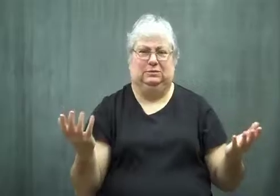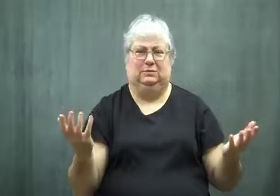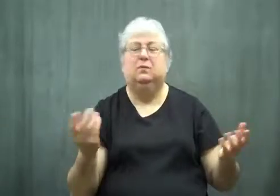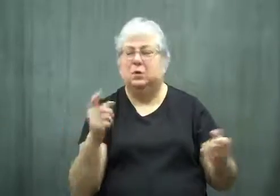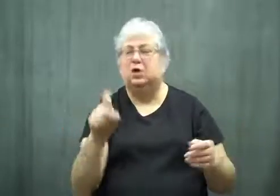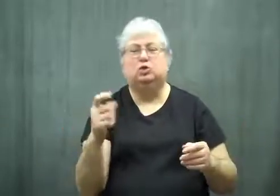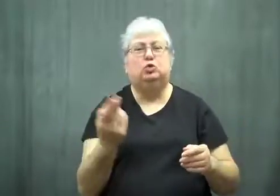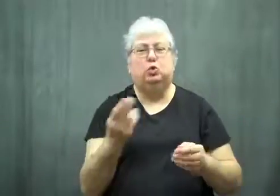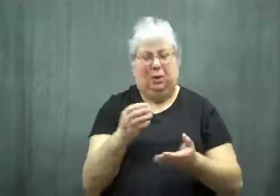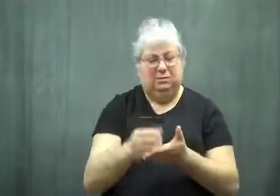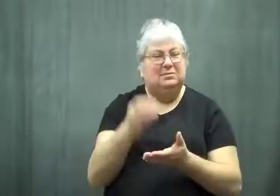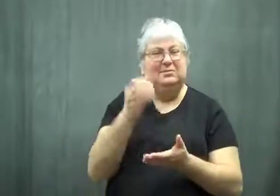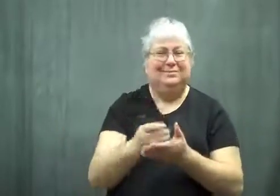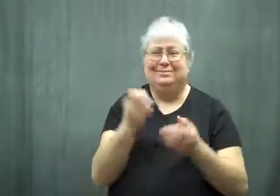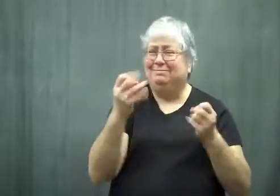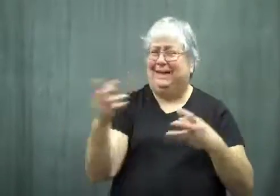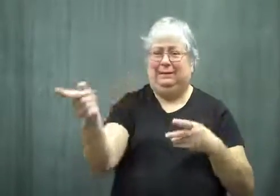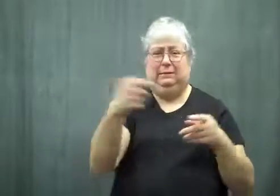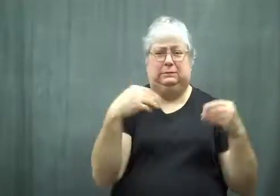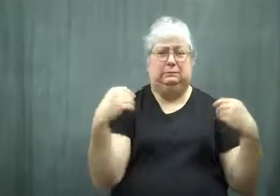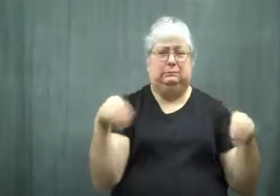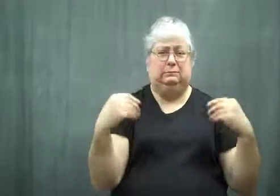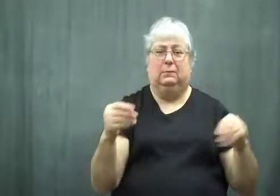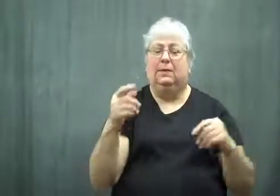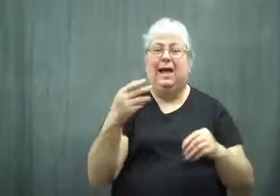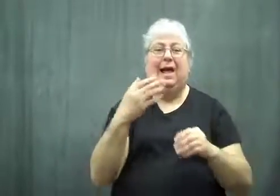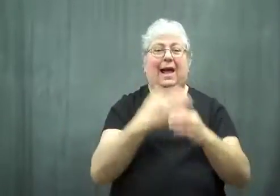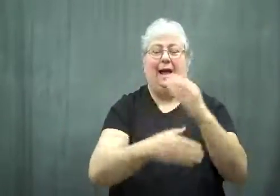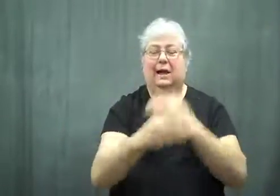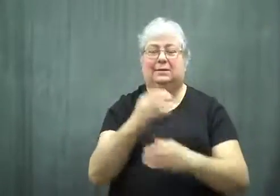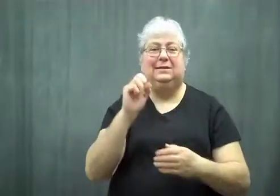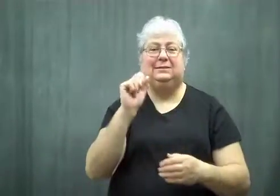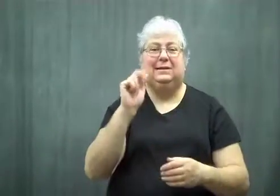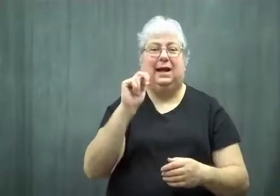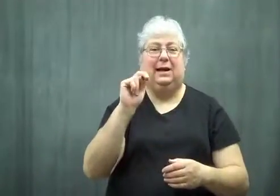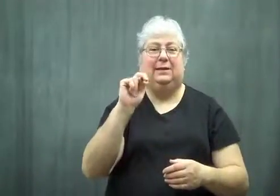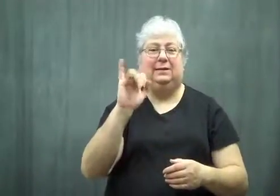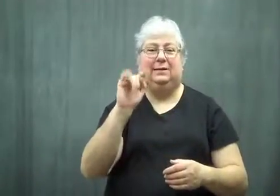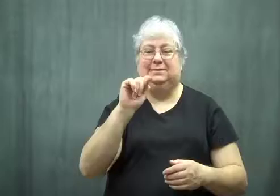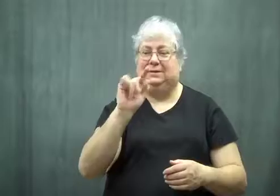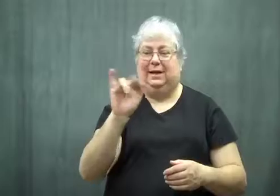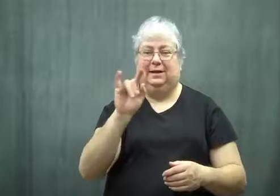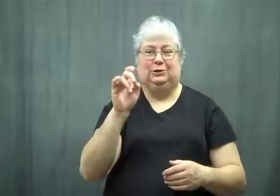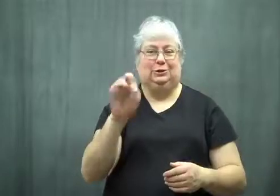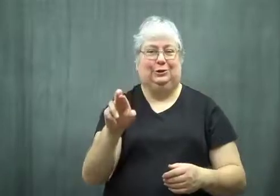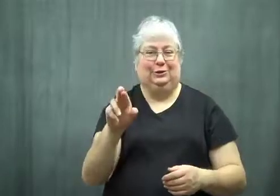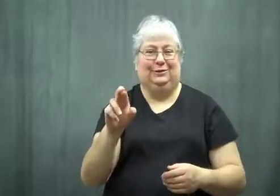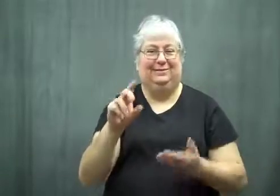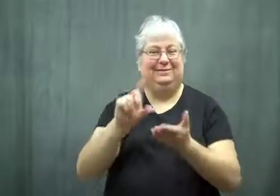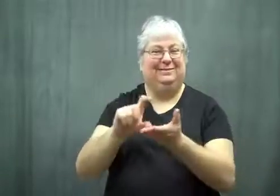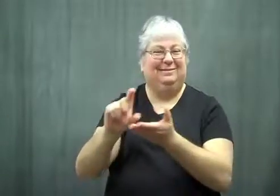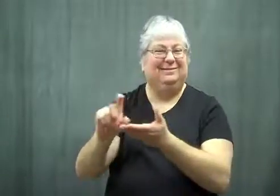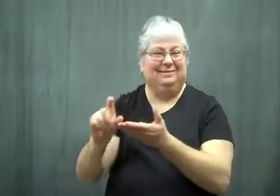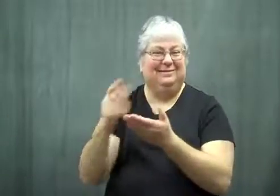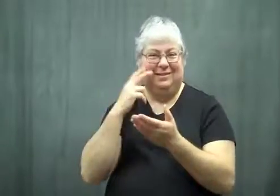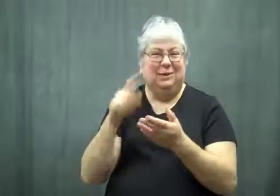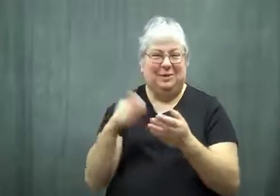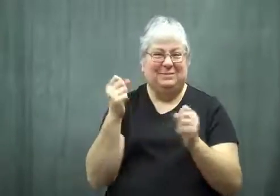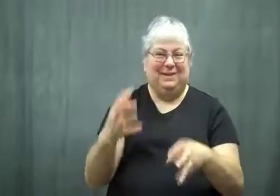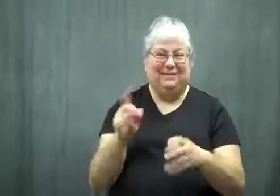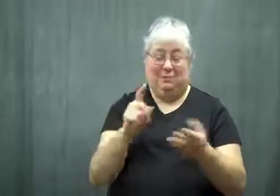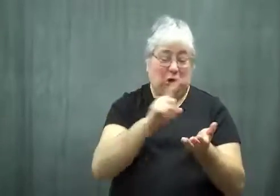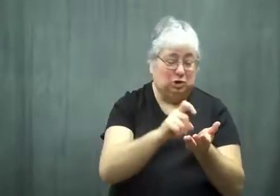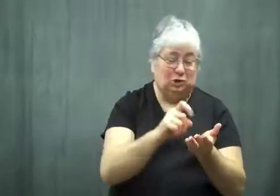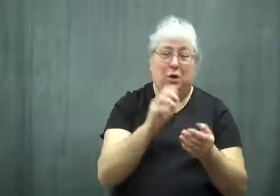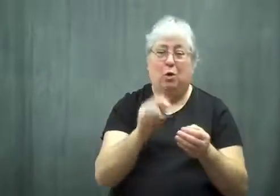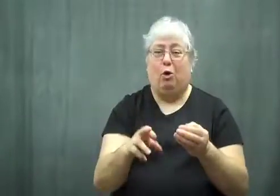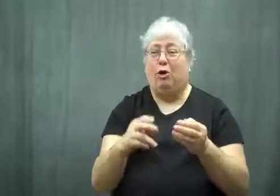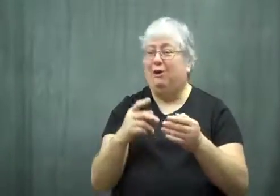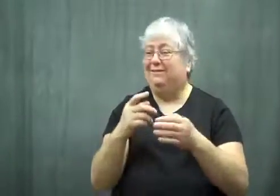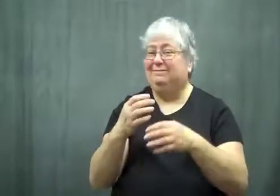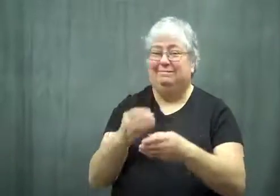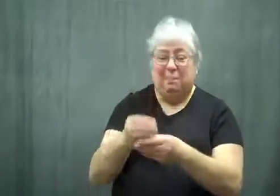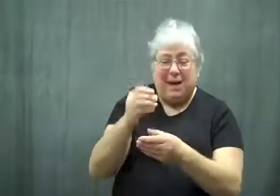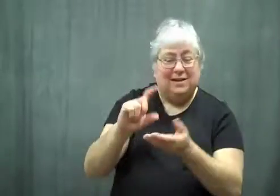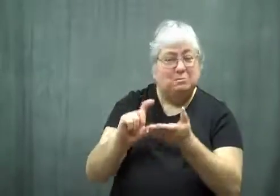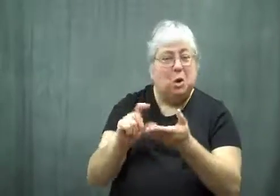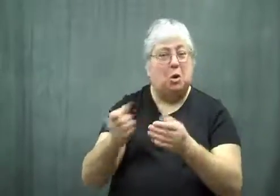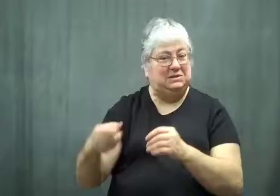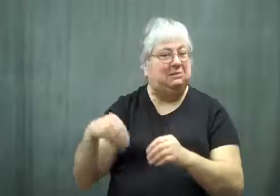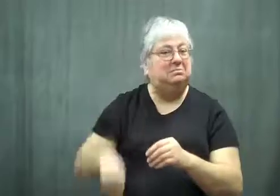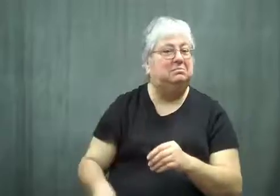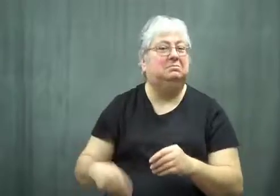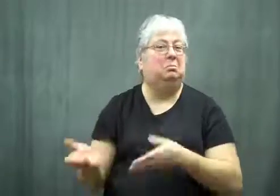You should use hand sanitizer, which is sold everywhere.